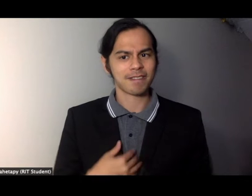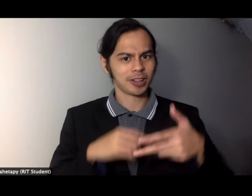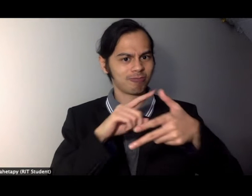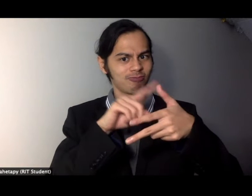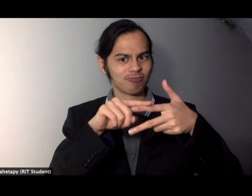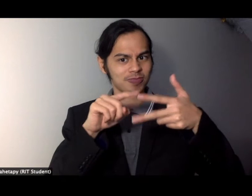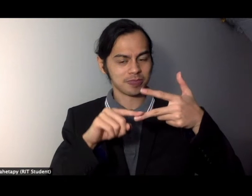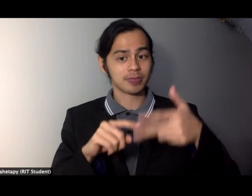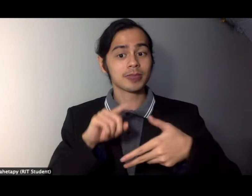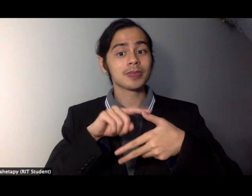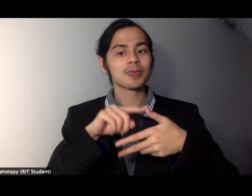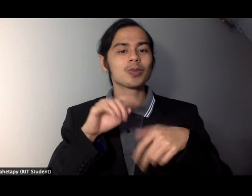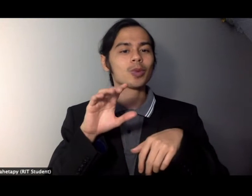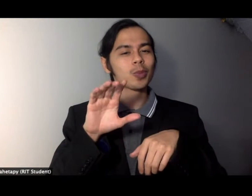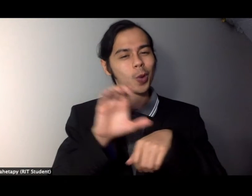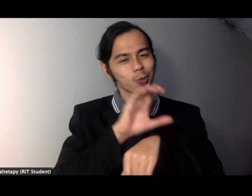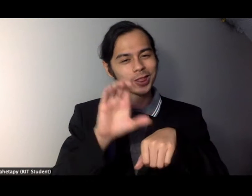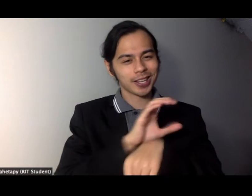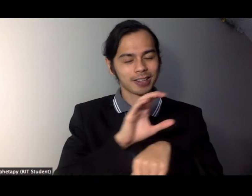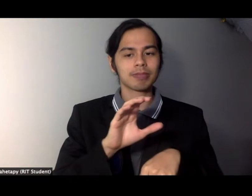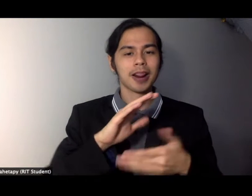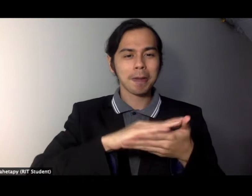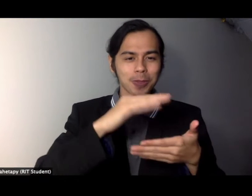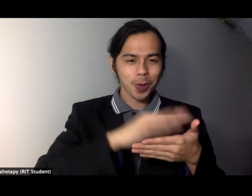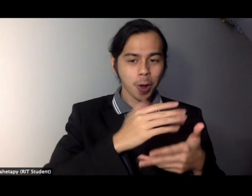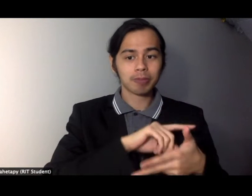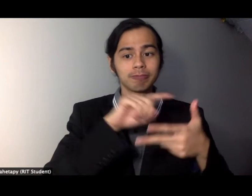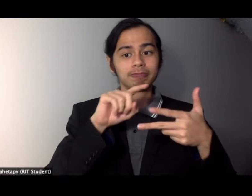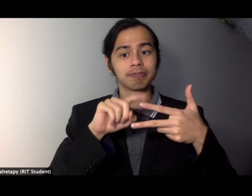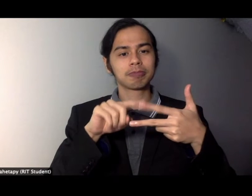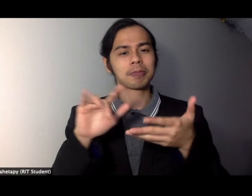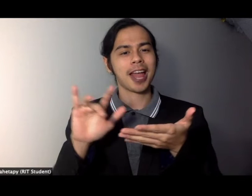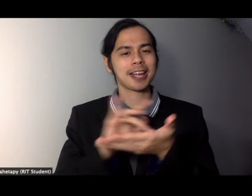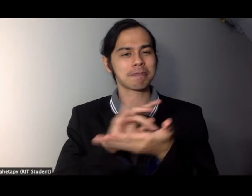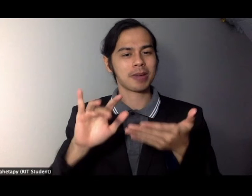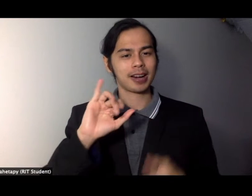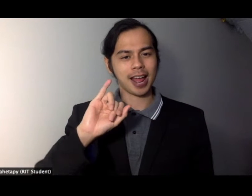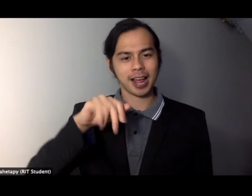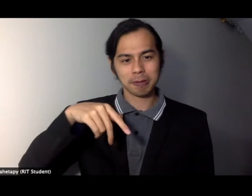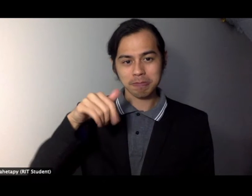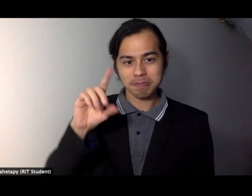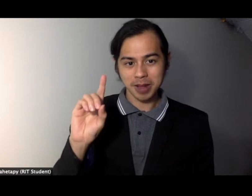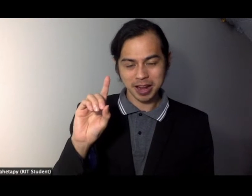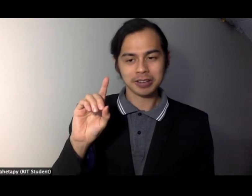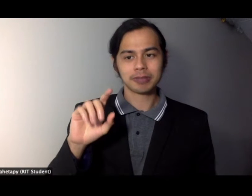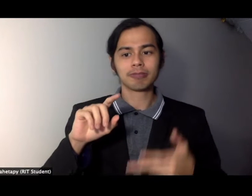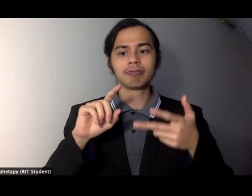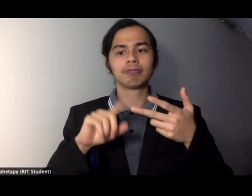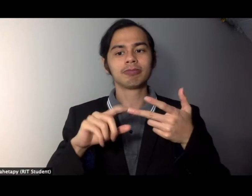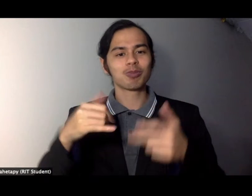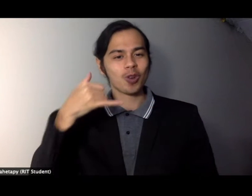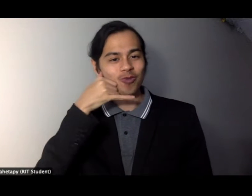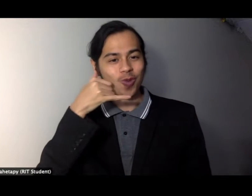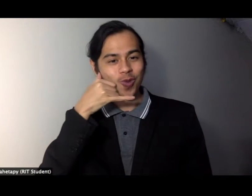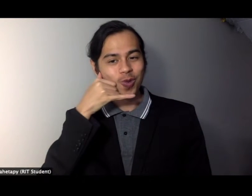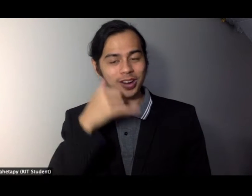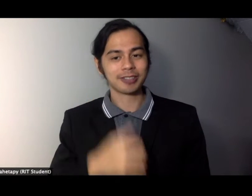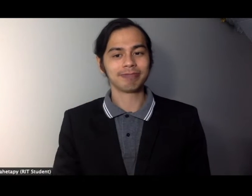This slide shows three devices, such as laptops, mobile devices (ipad), and smartphones.